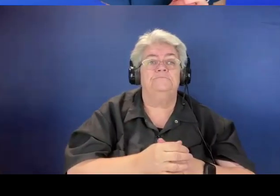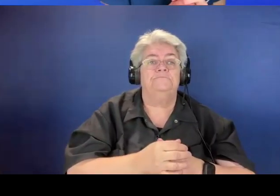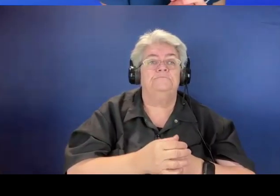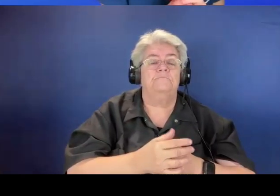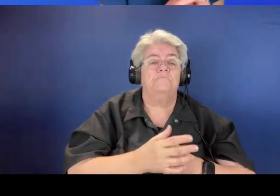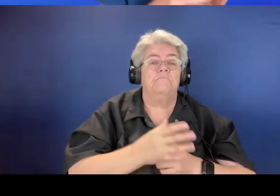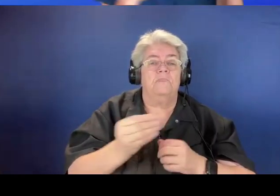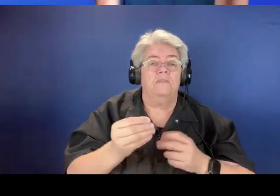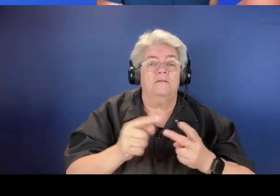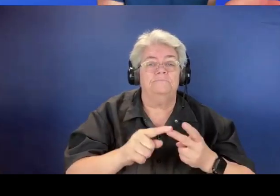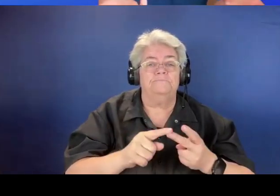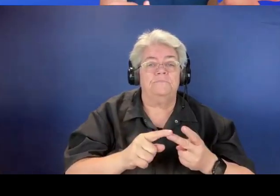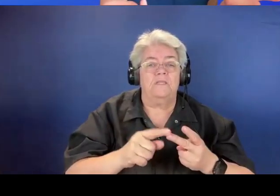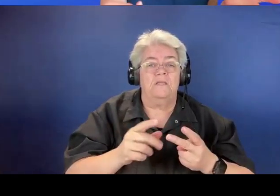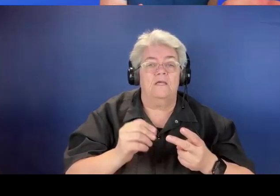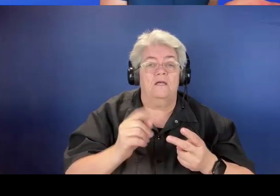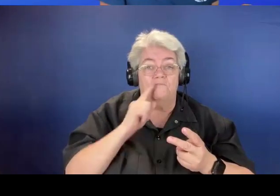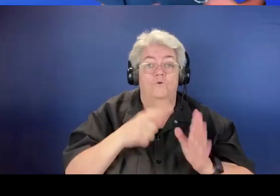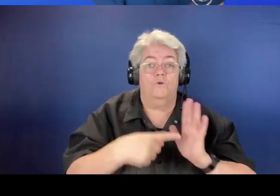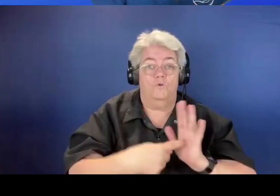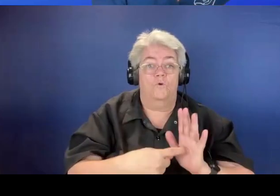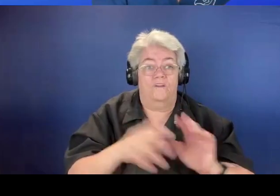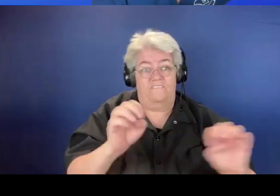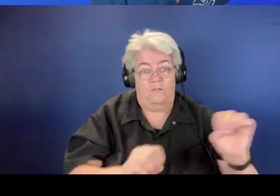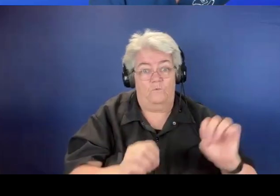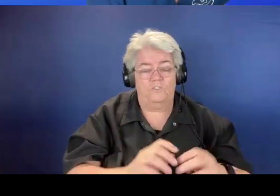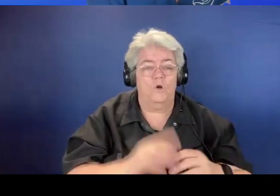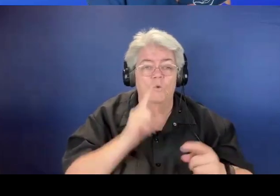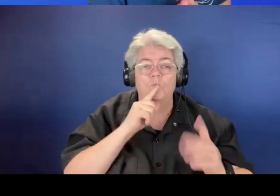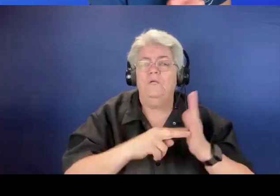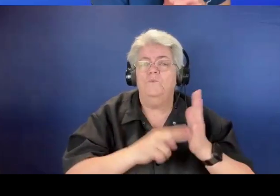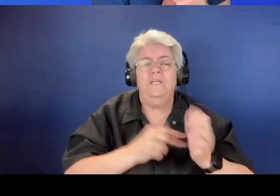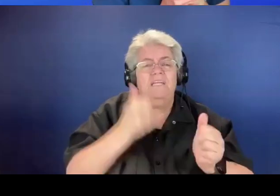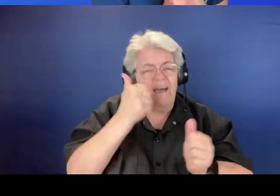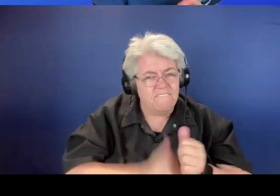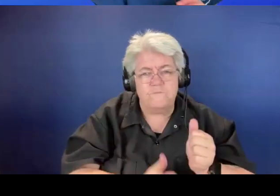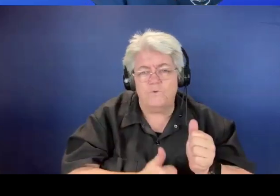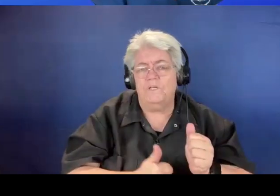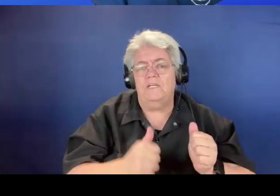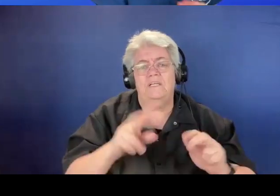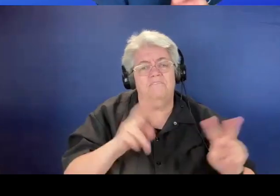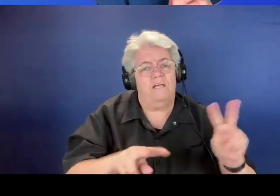evaluation and we read every single evaluation. We encourage your feedback.